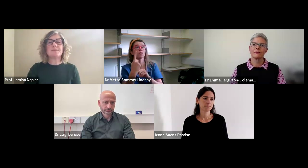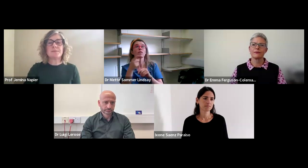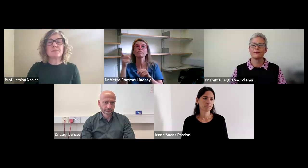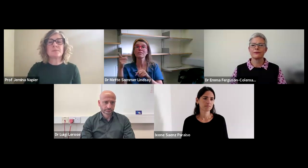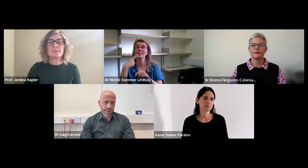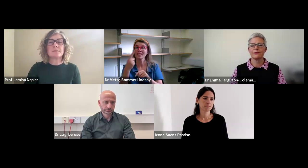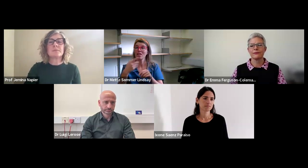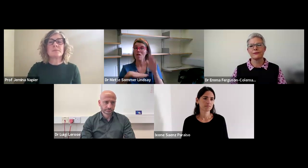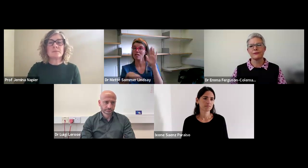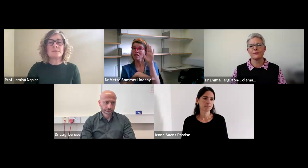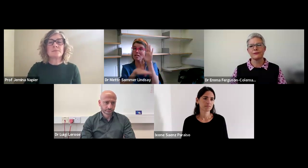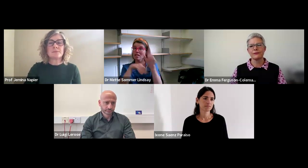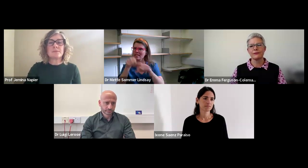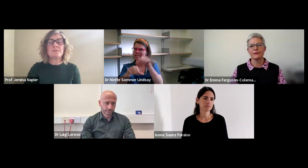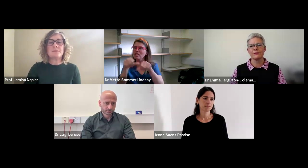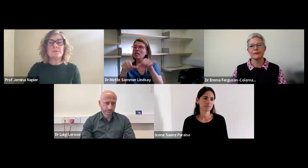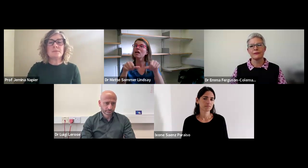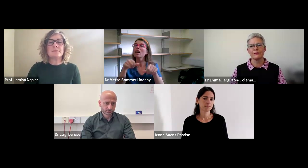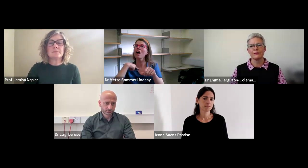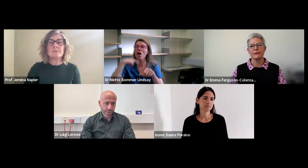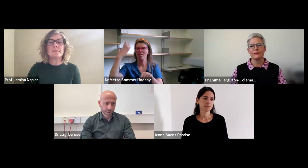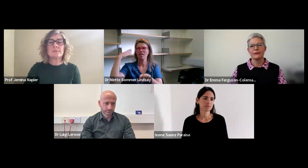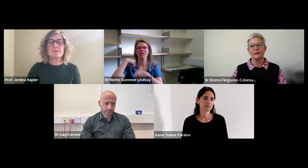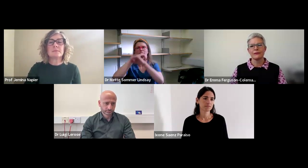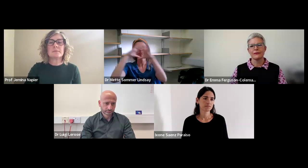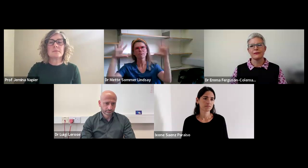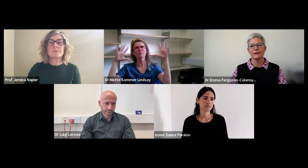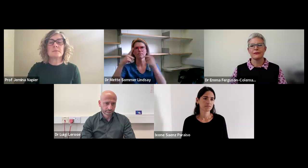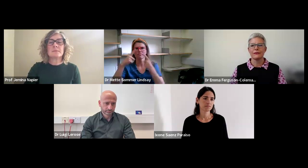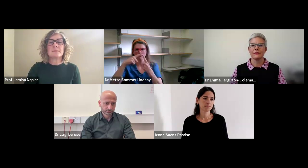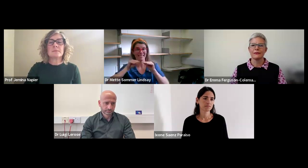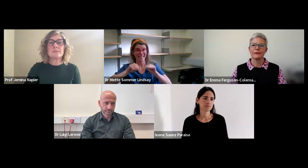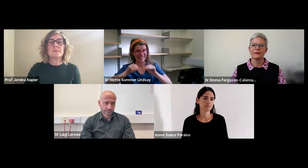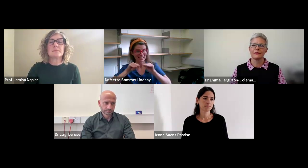I didn't even realize that were important in terms of academic progression and promotion. I'd always